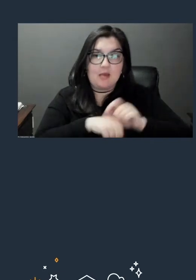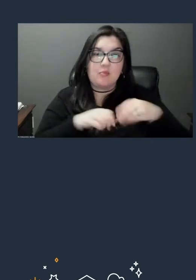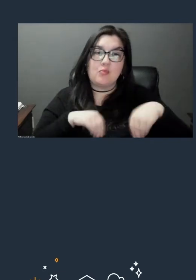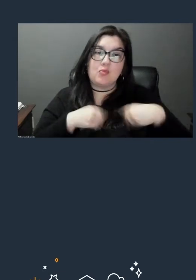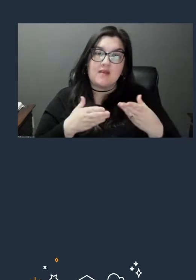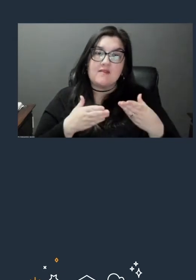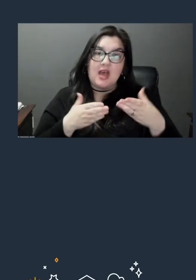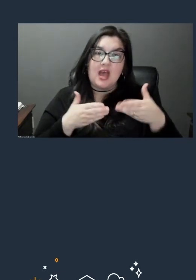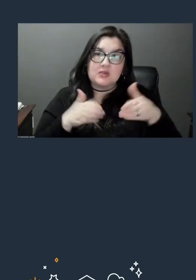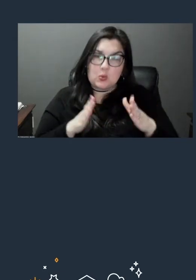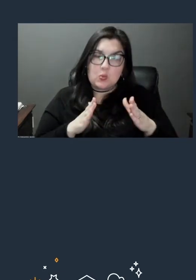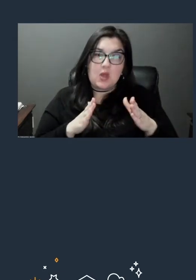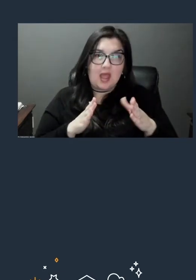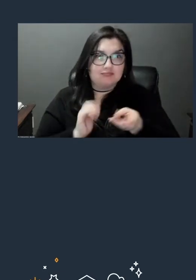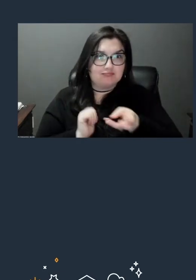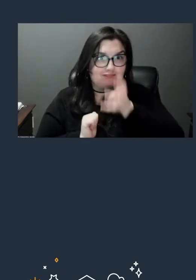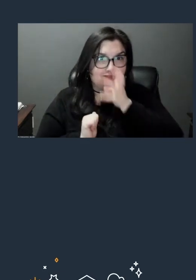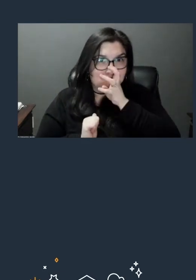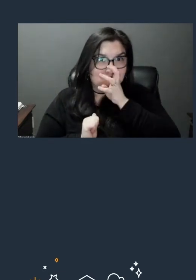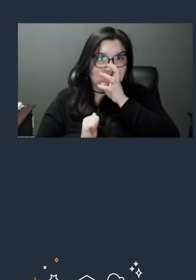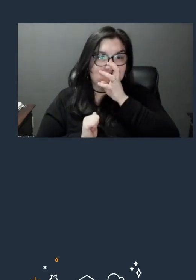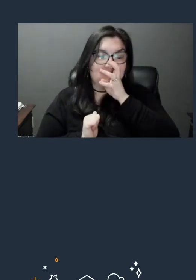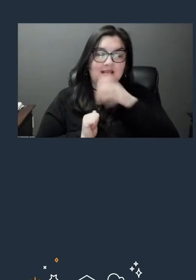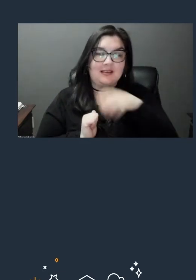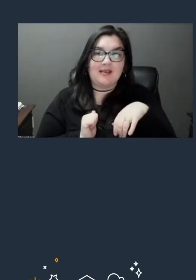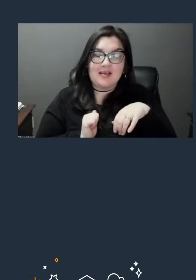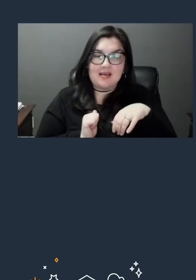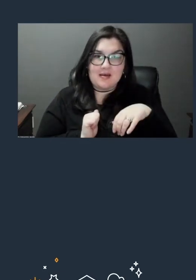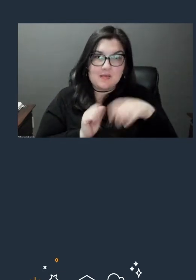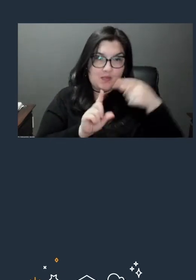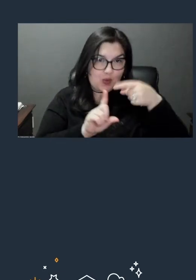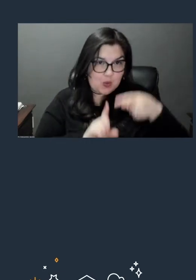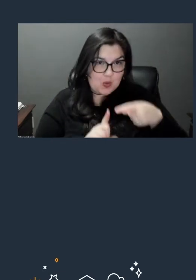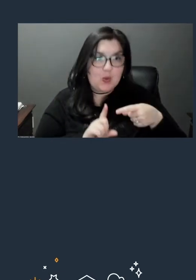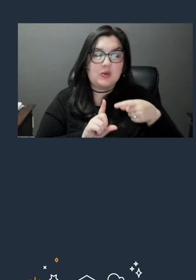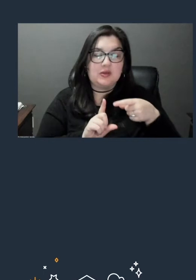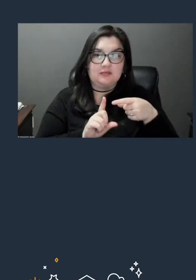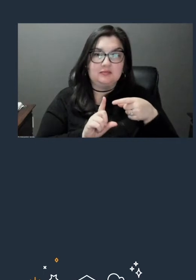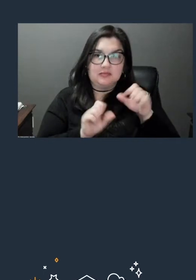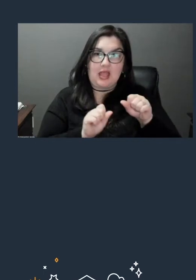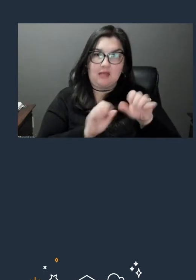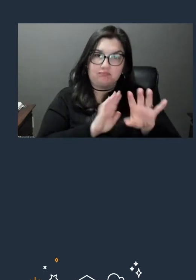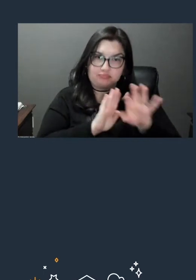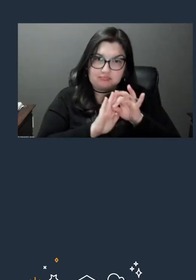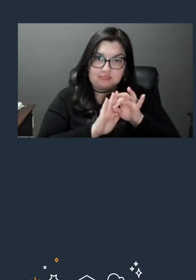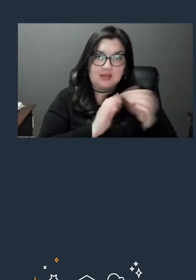recovery point objective that I have. So you can select the date, as well as the time.